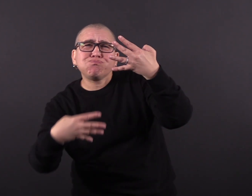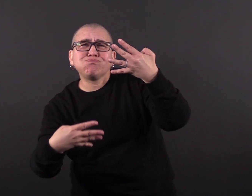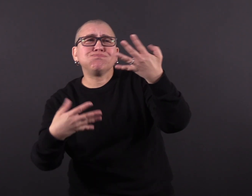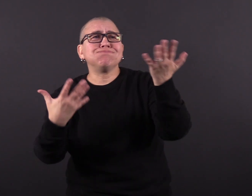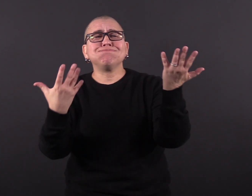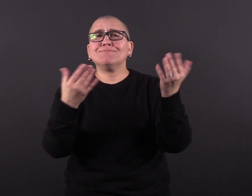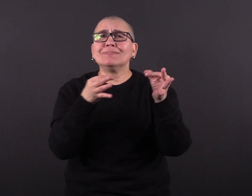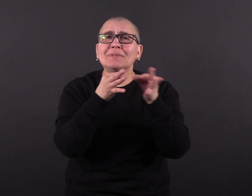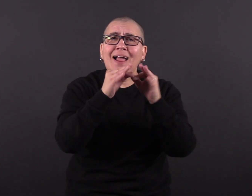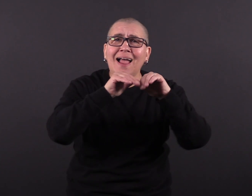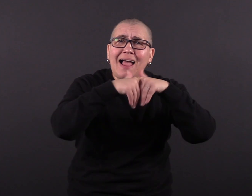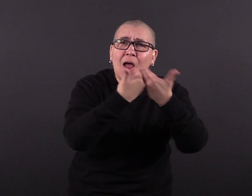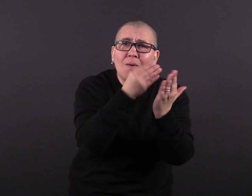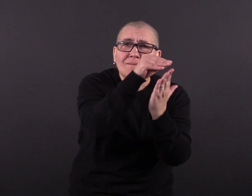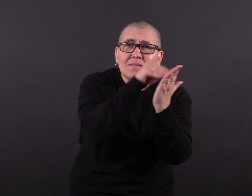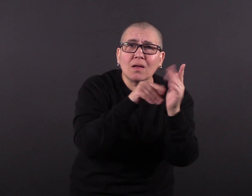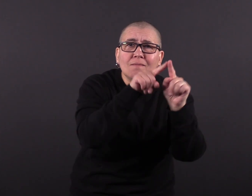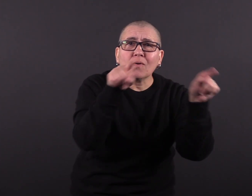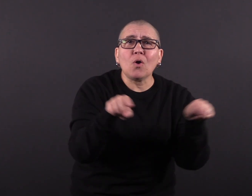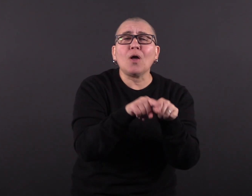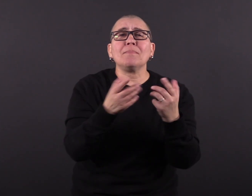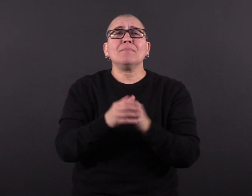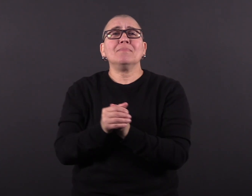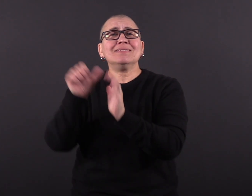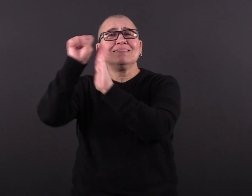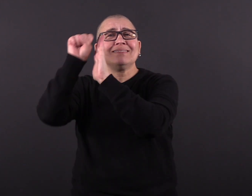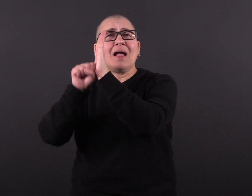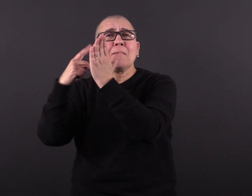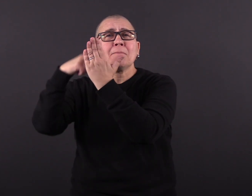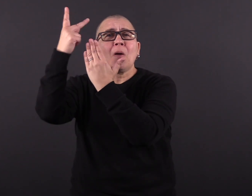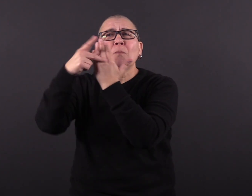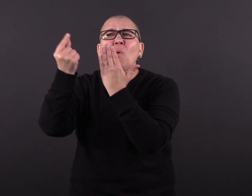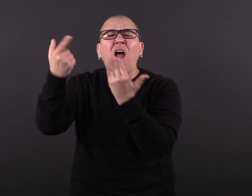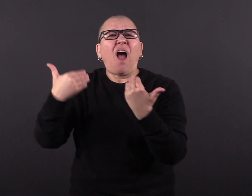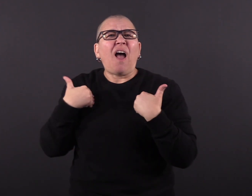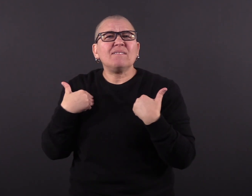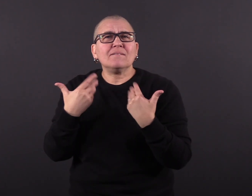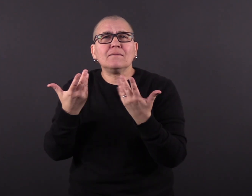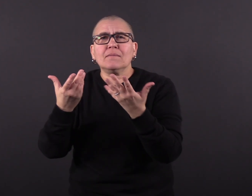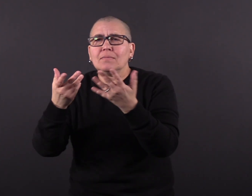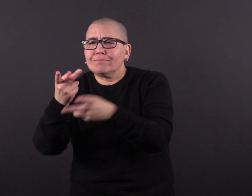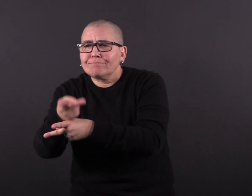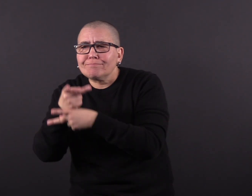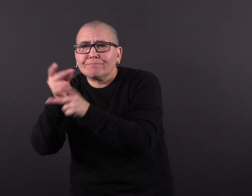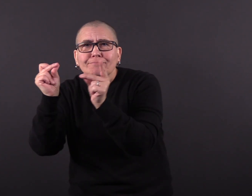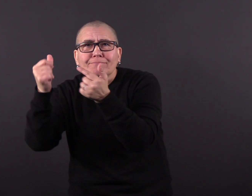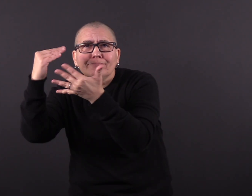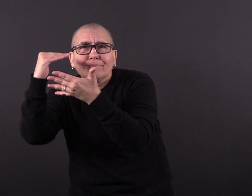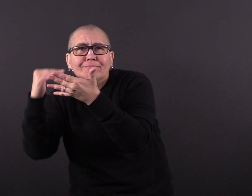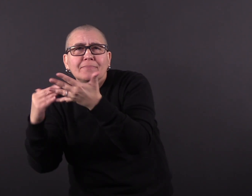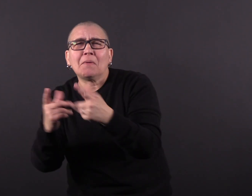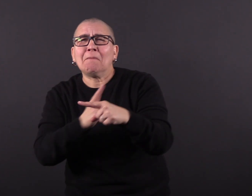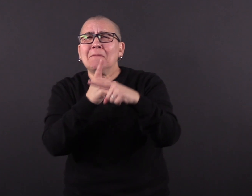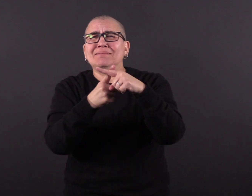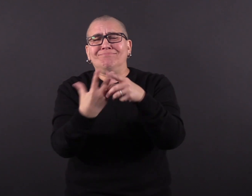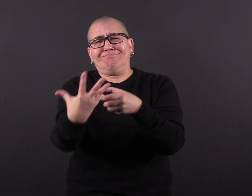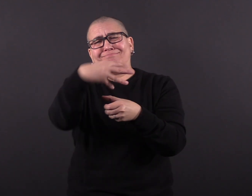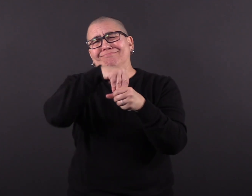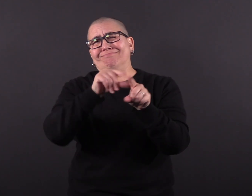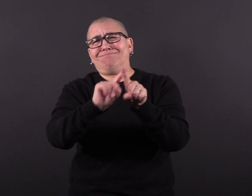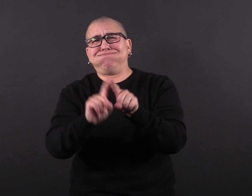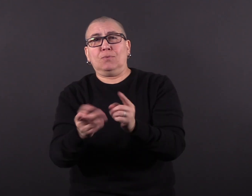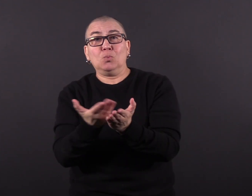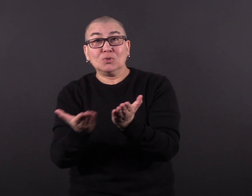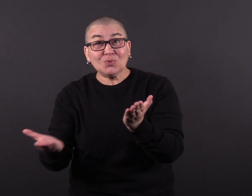as well as other resources related to POLST and/or health care planning.